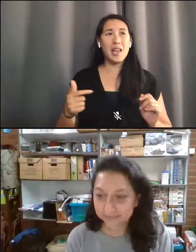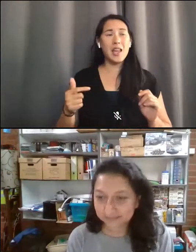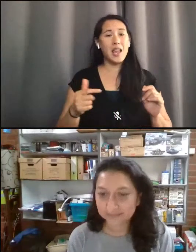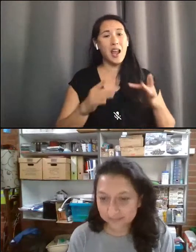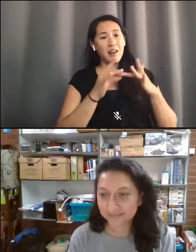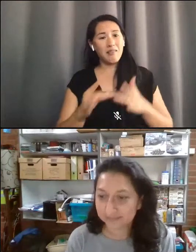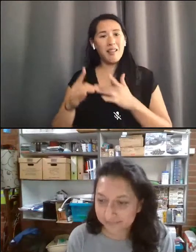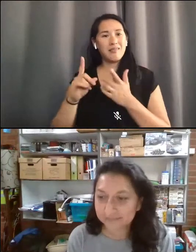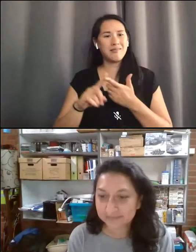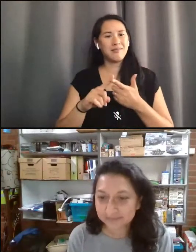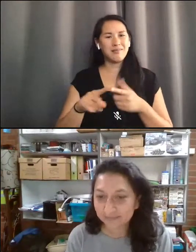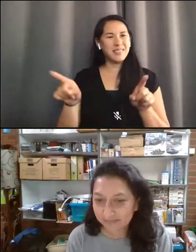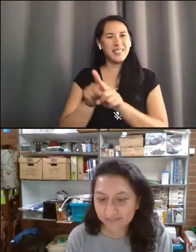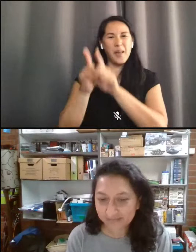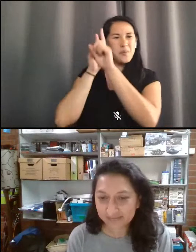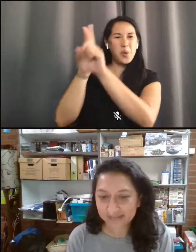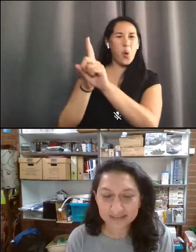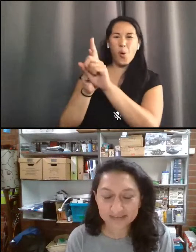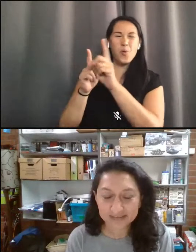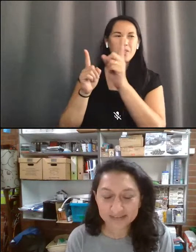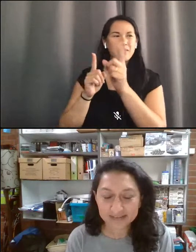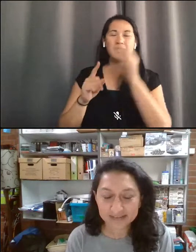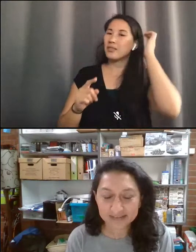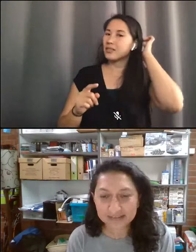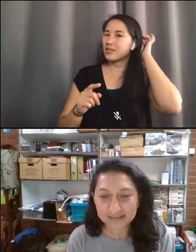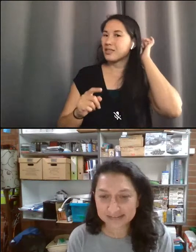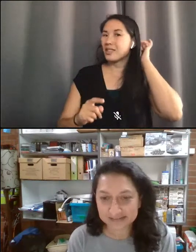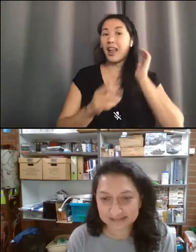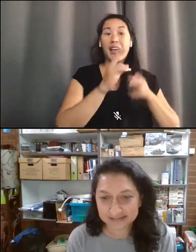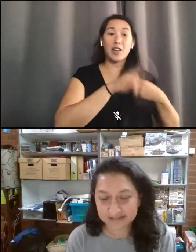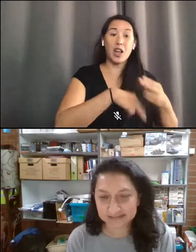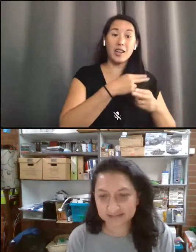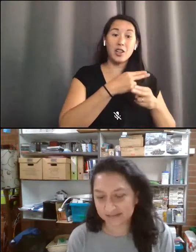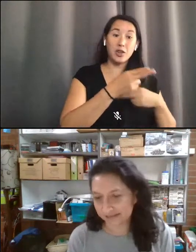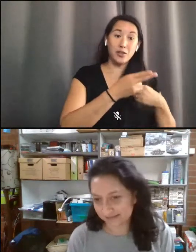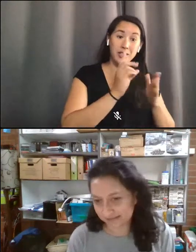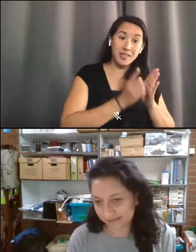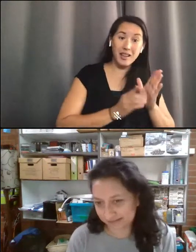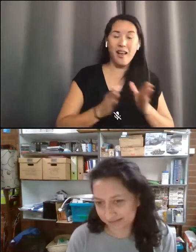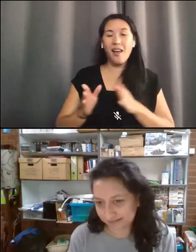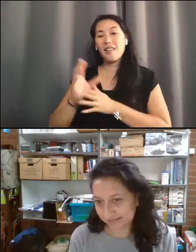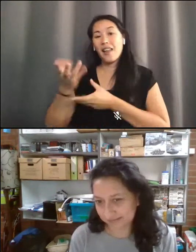goals um with regards to how universal design plays out versus inclusive design i think that